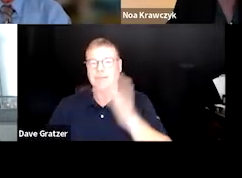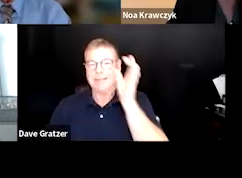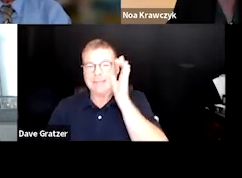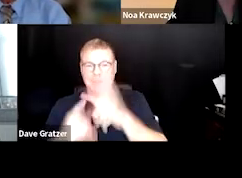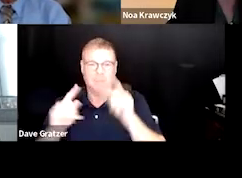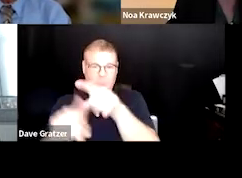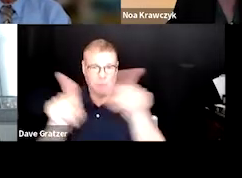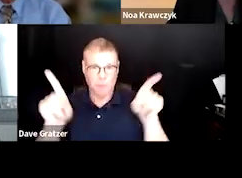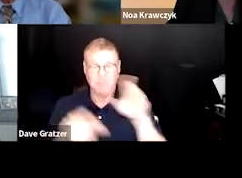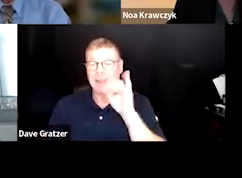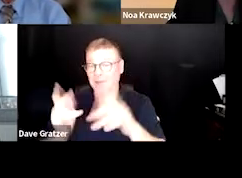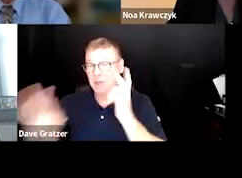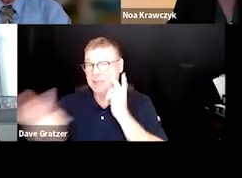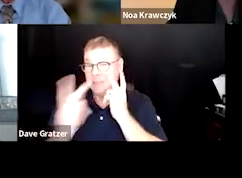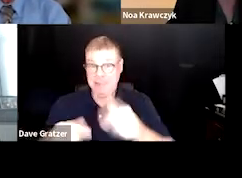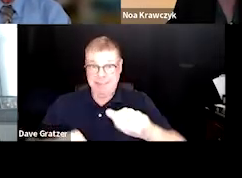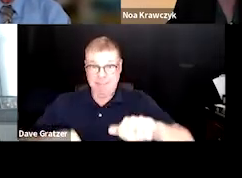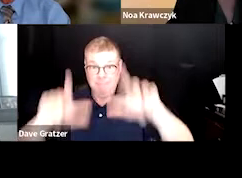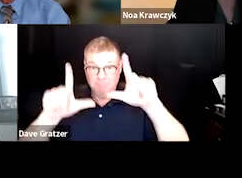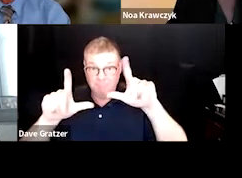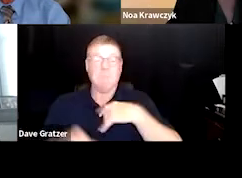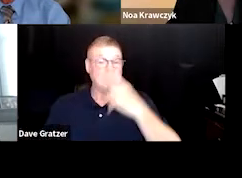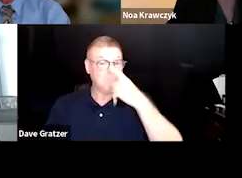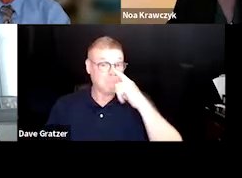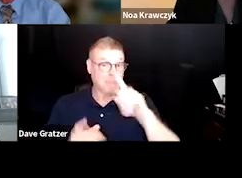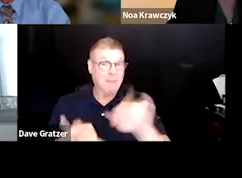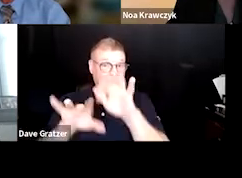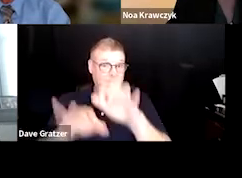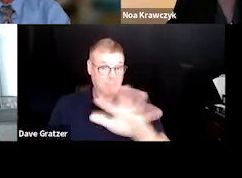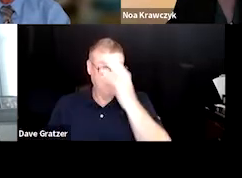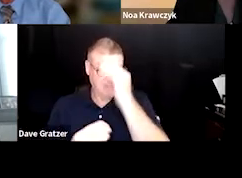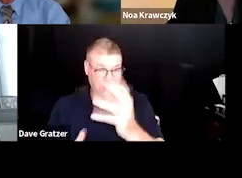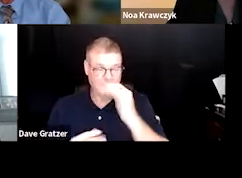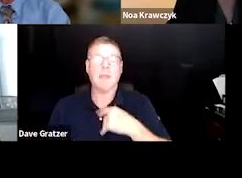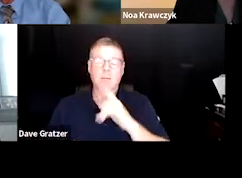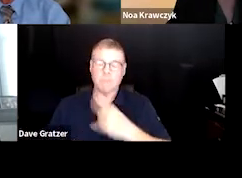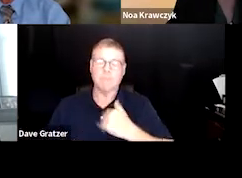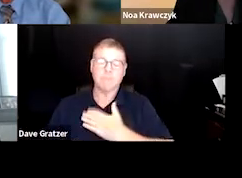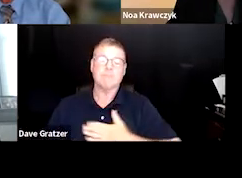So if you see one pop up on your screen, and if you'd like to enter your information, we do appreciate hearing from you.